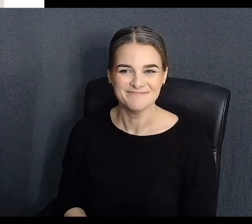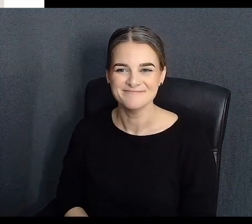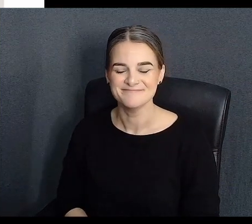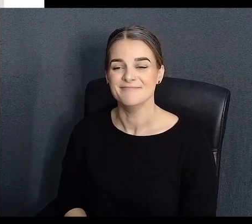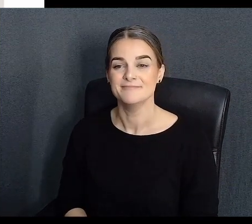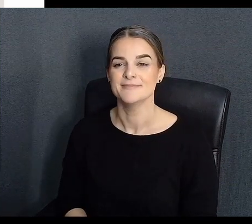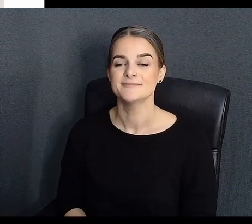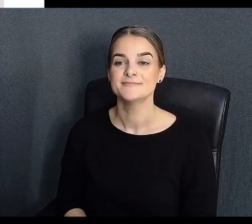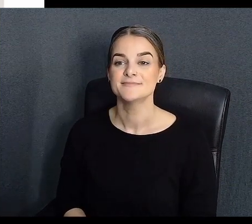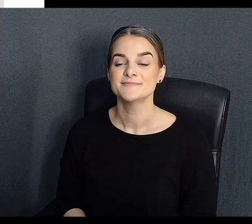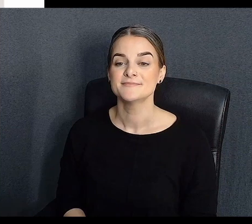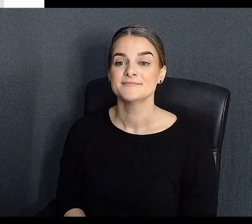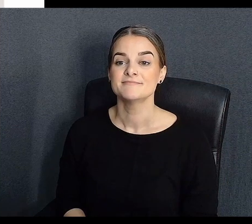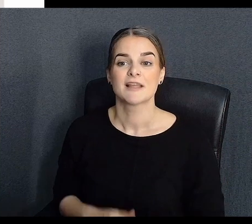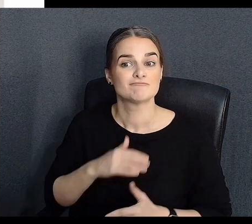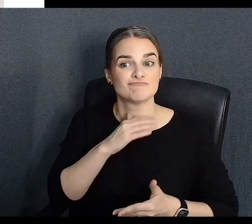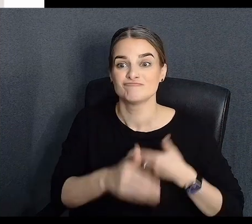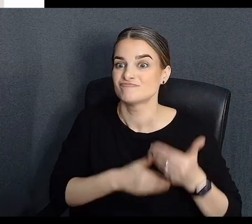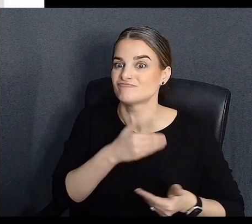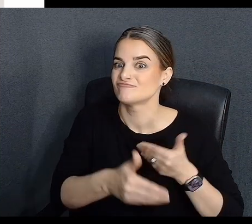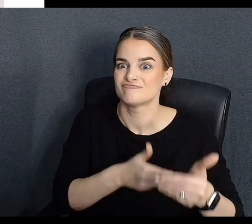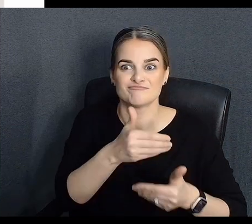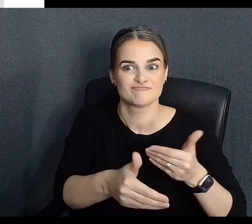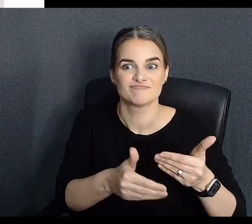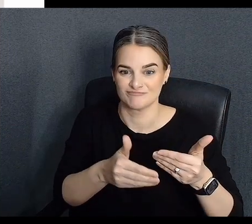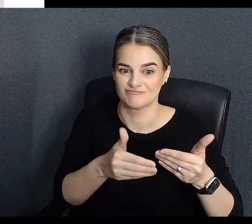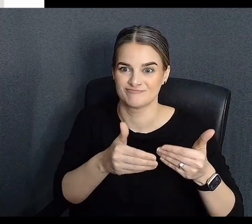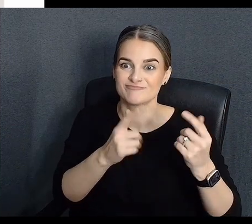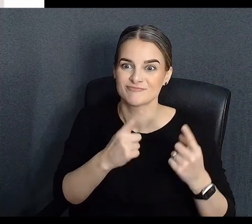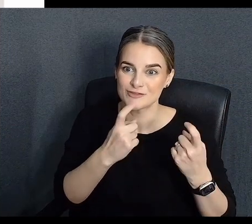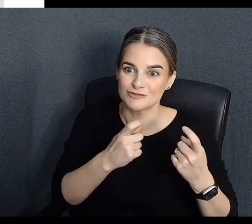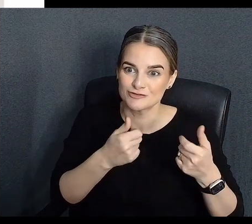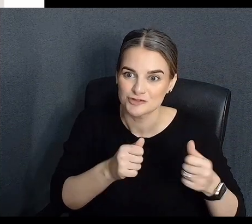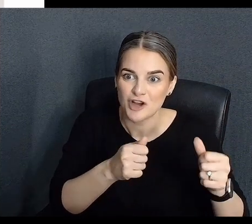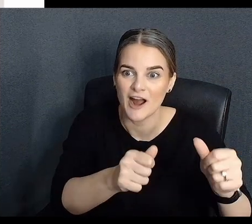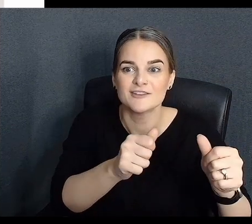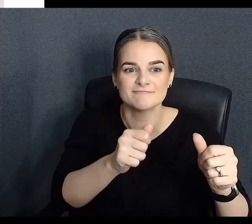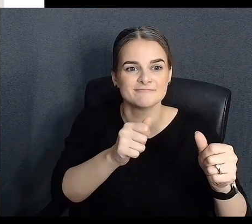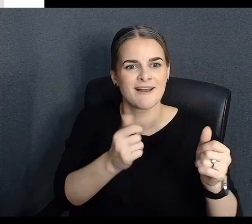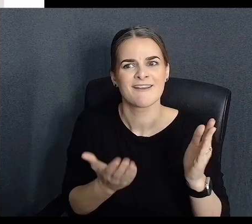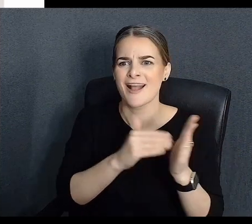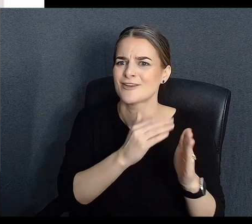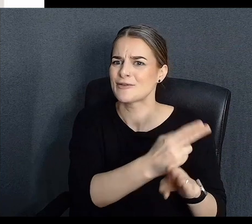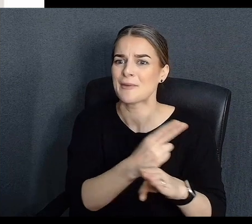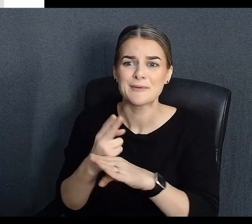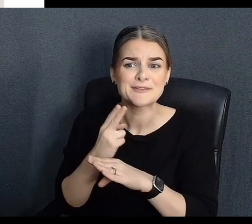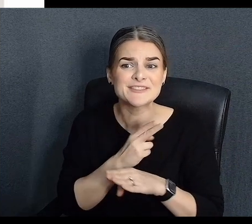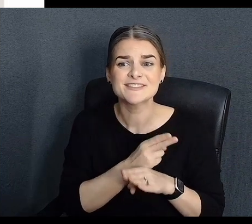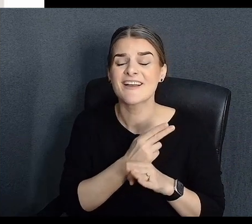And then all throughout the device trial, we want to make sure, again, we're using it, we're sharing data, we're celebrating victories,